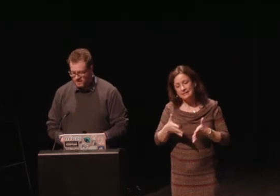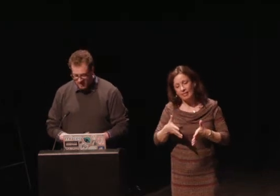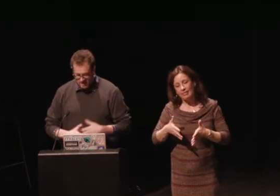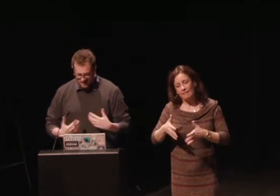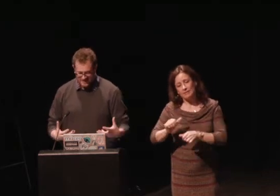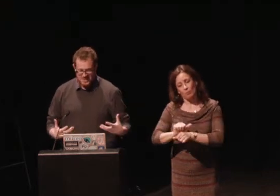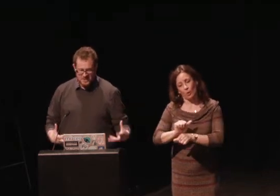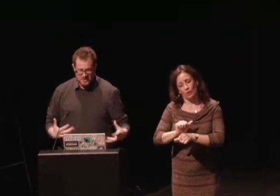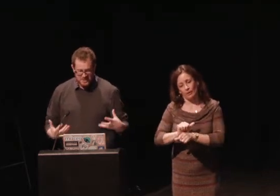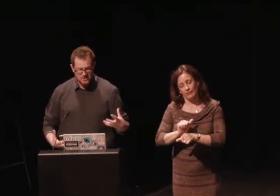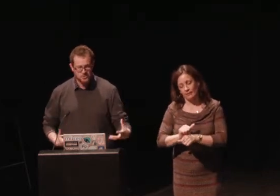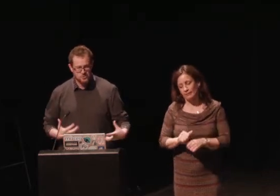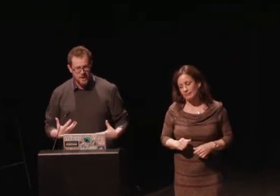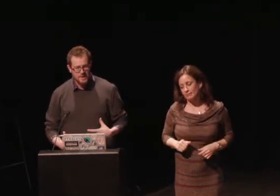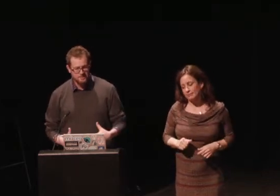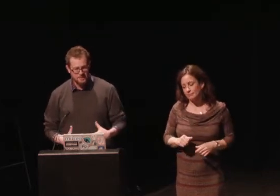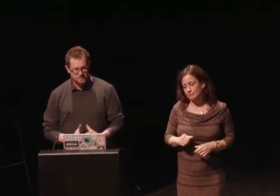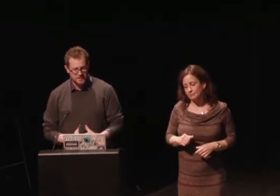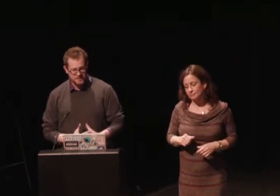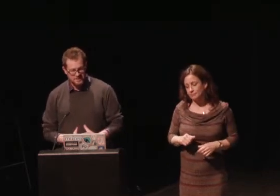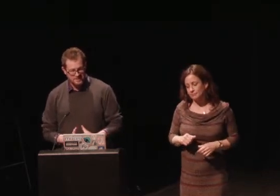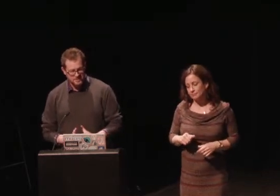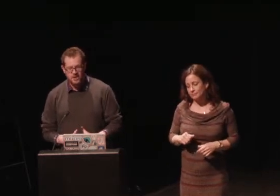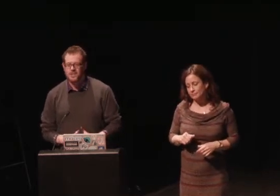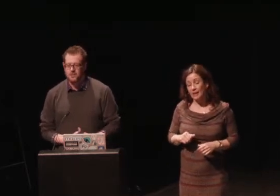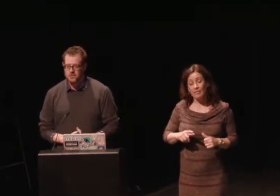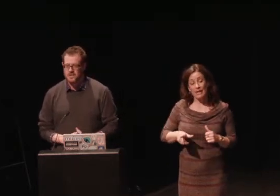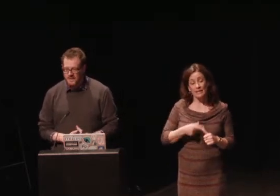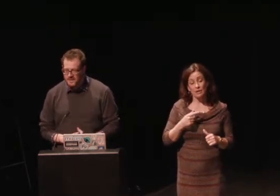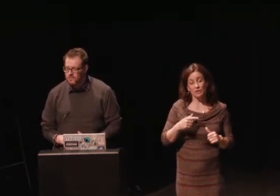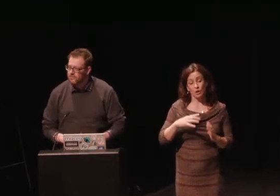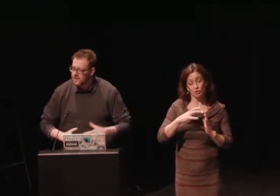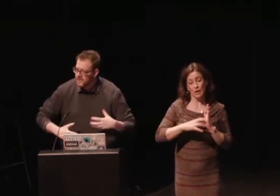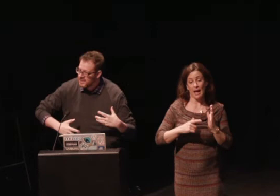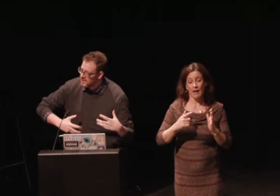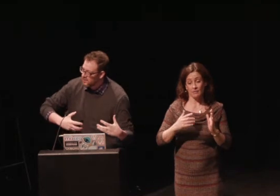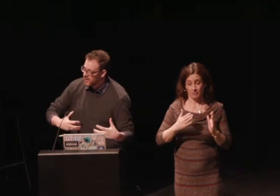Like I said, the initial draft of this talk I was going to give,